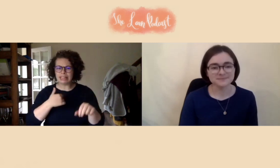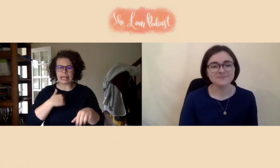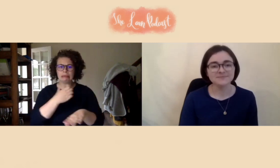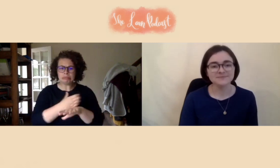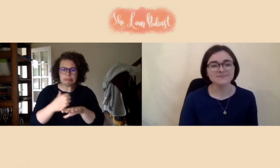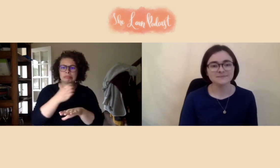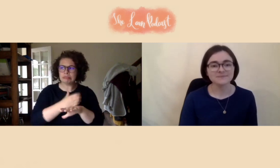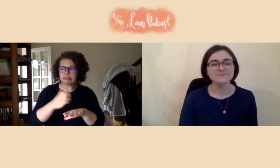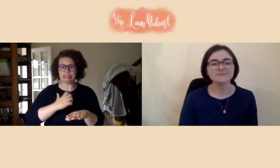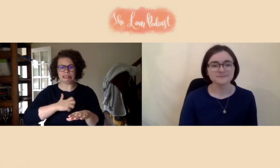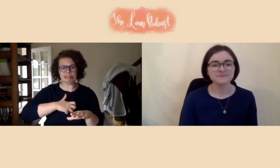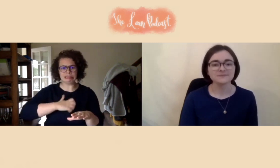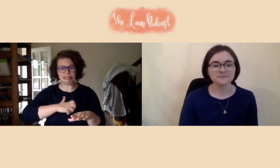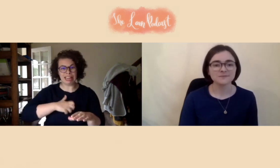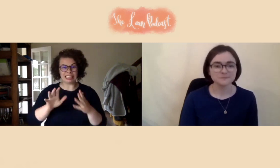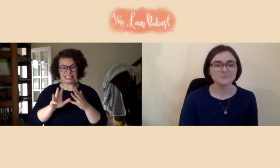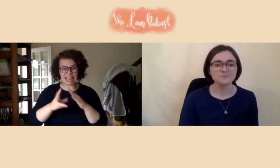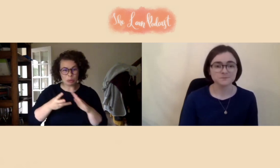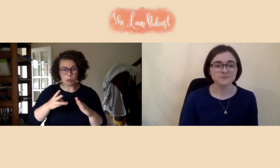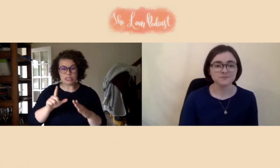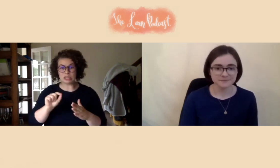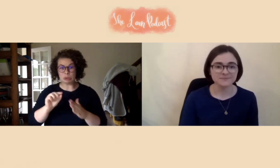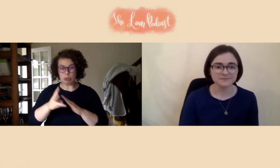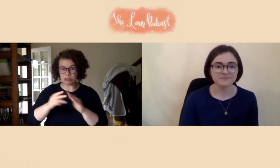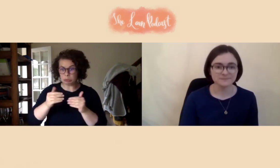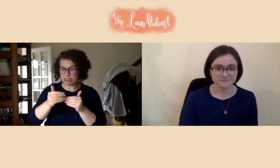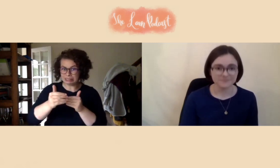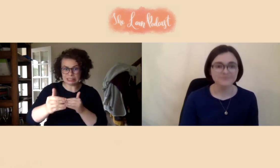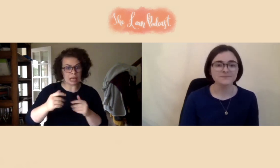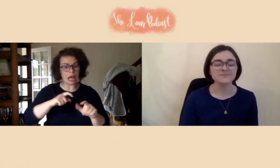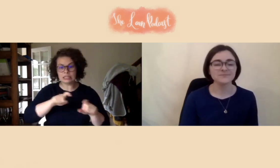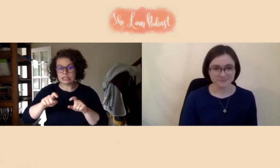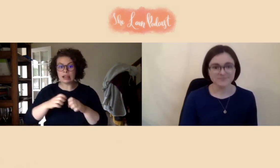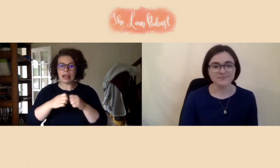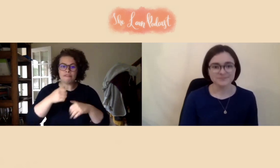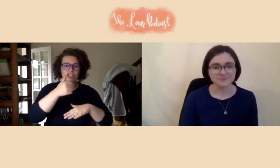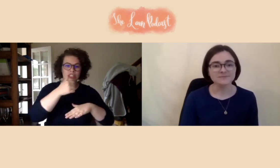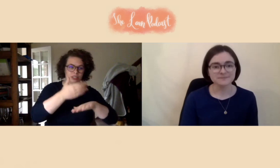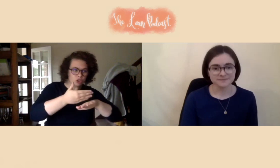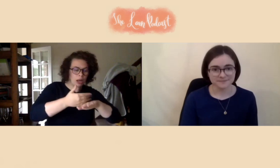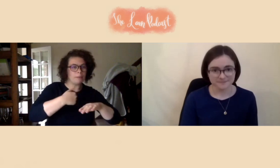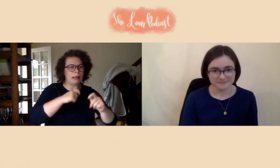still feel like I'm changing every job, still tweaking and making it better.